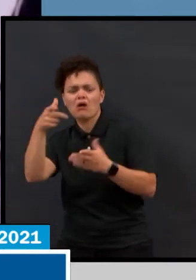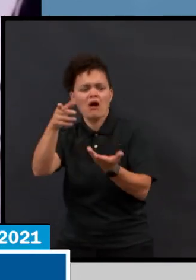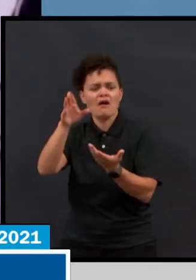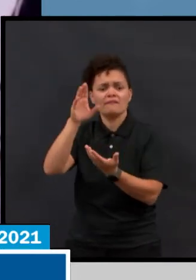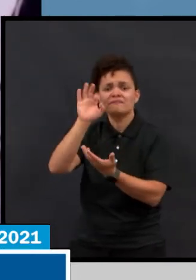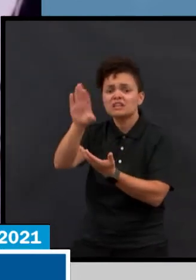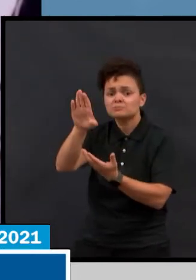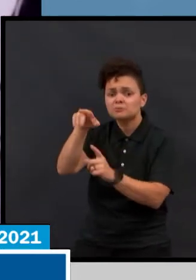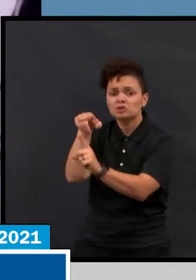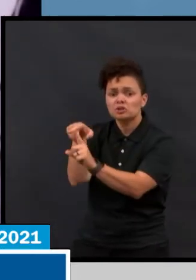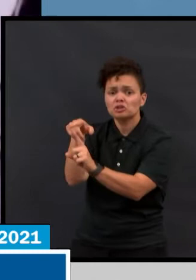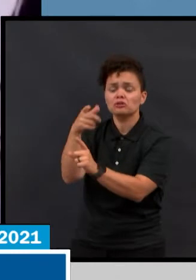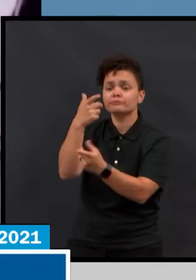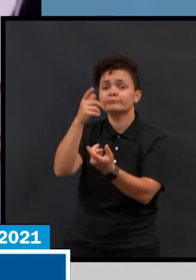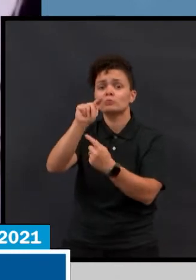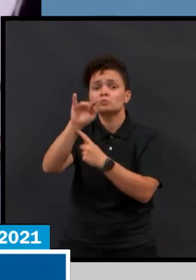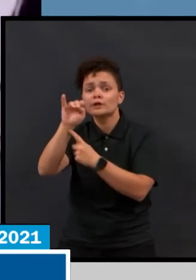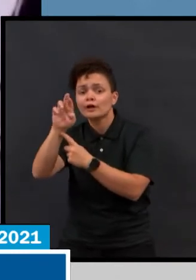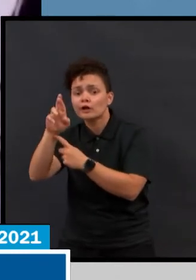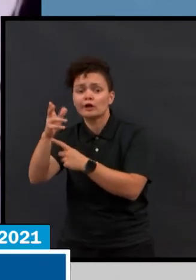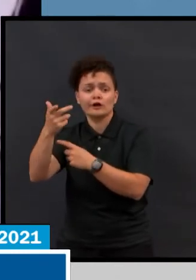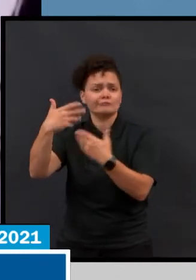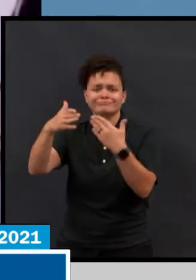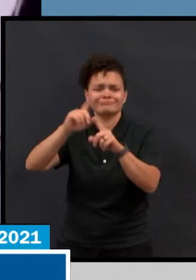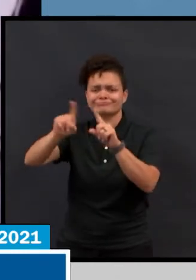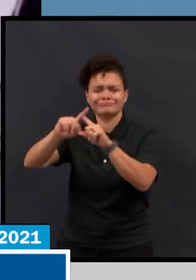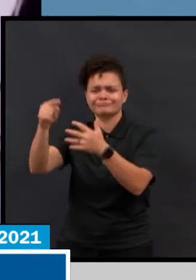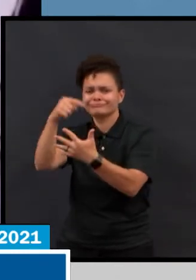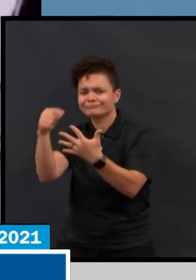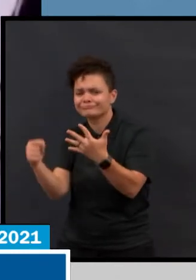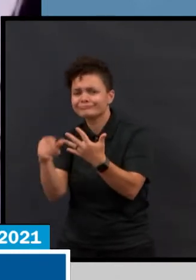you about whether it's facebook whether it's the cities page whether it's councilman herndon's